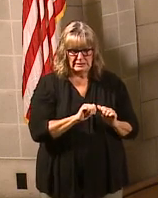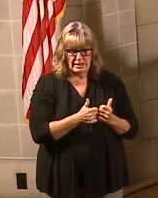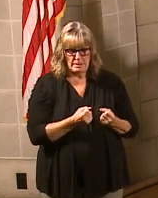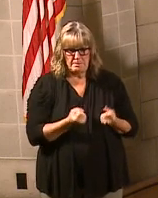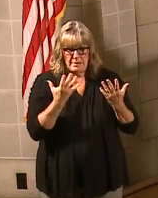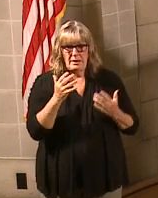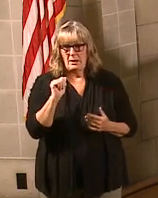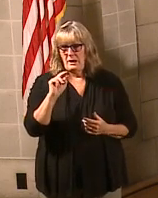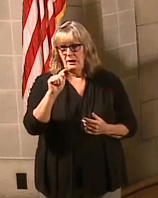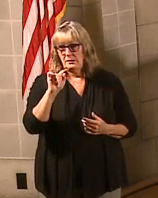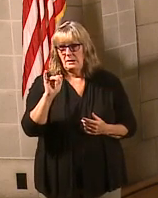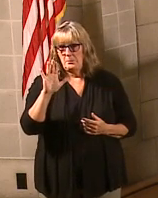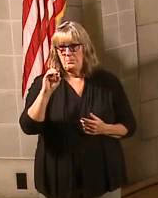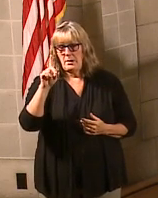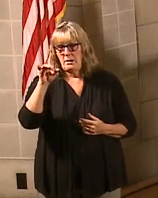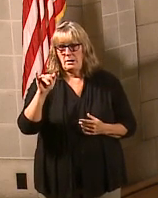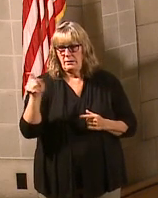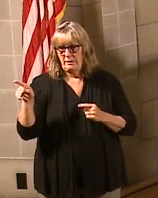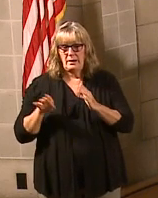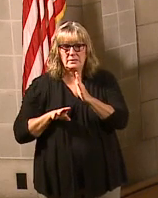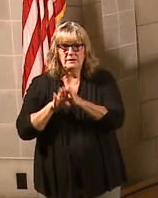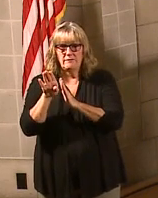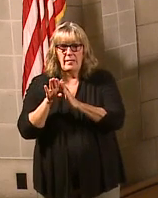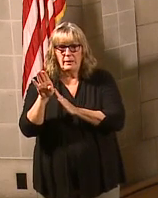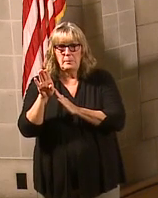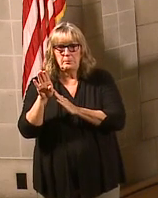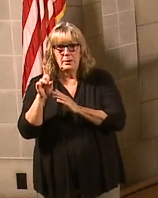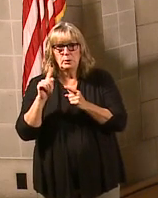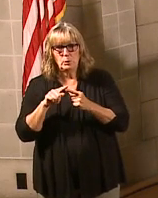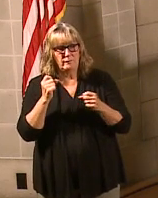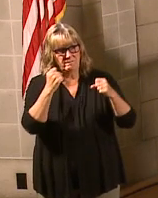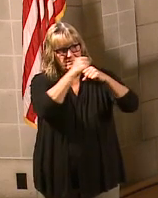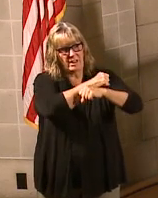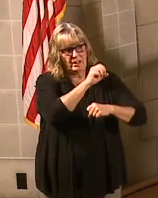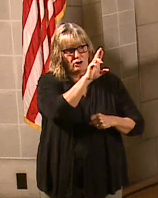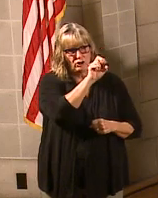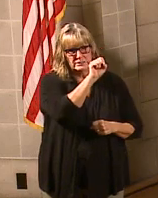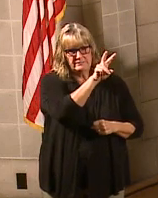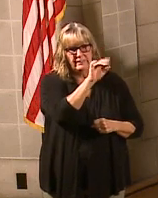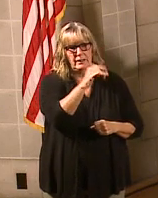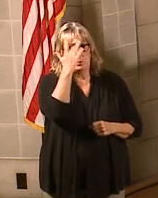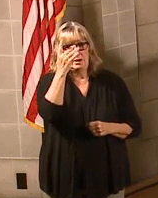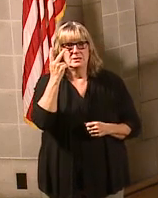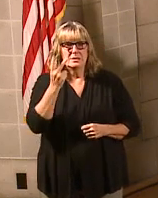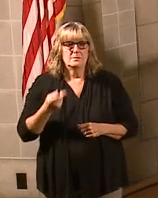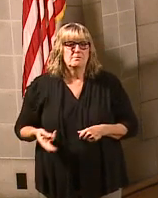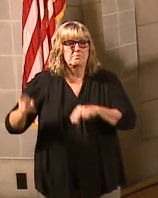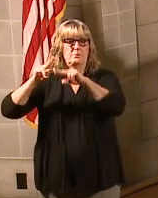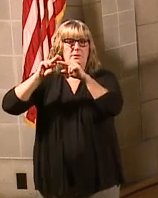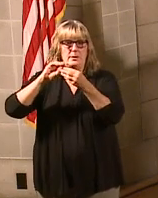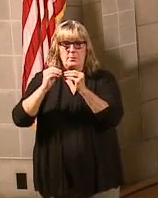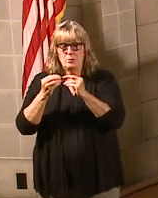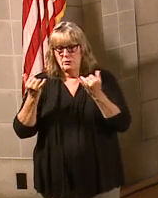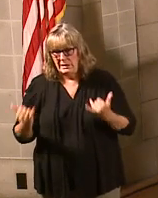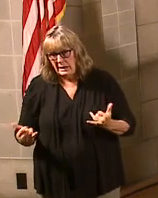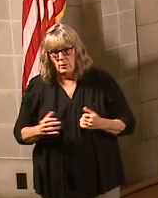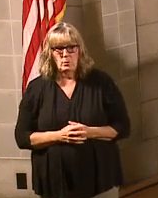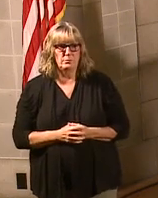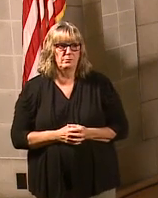THE KIDS, CHILDREN WORE MASKS LAST YEAR, WHETHER THAT DID DECREASE THE AMOUNT OF